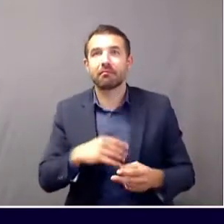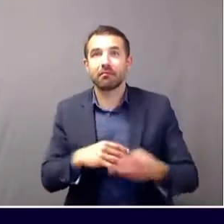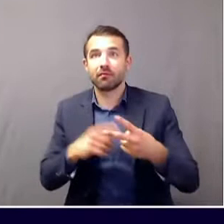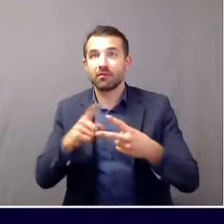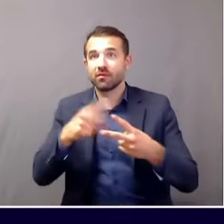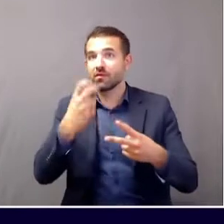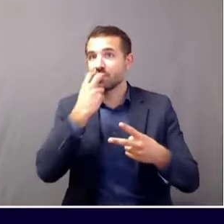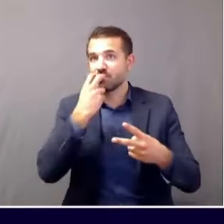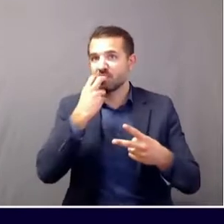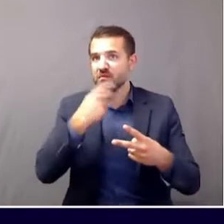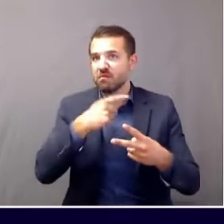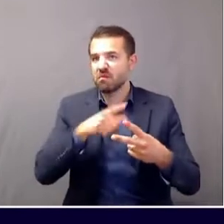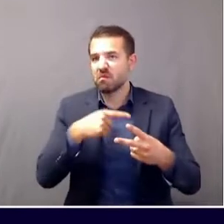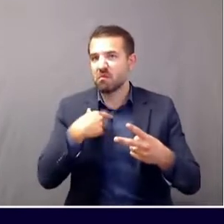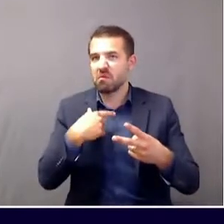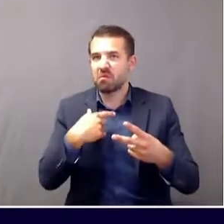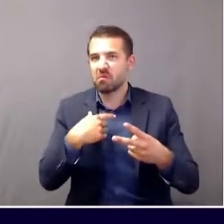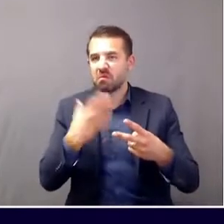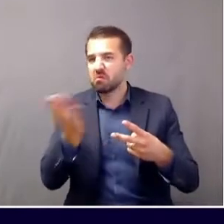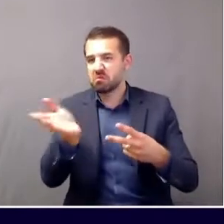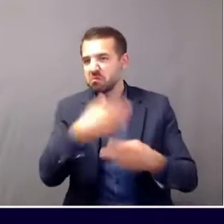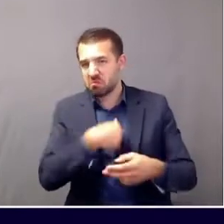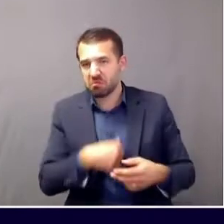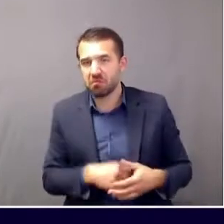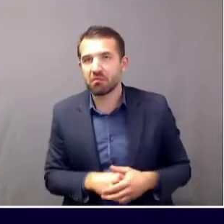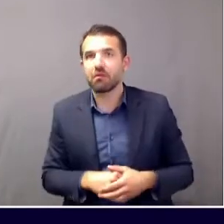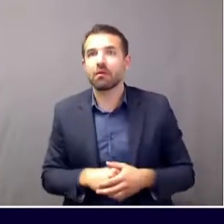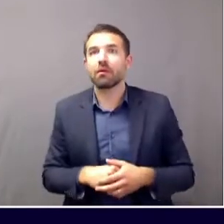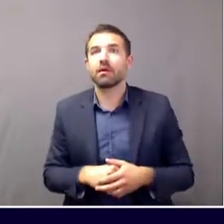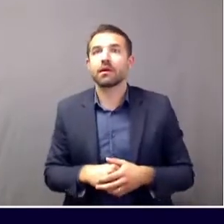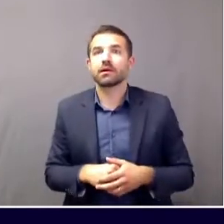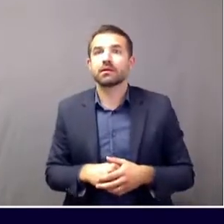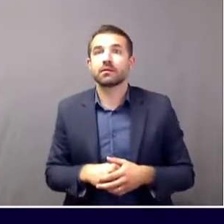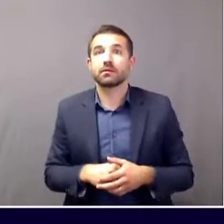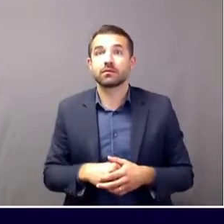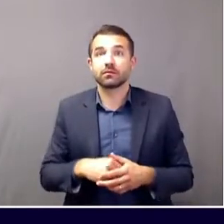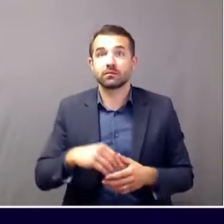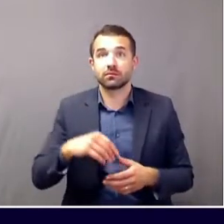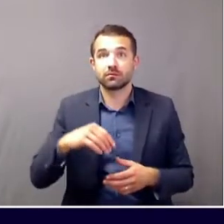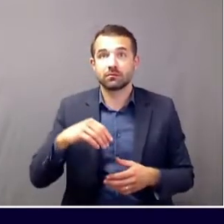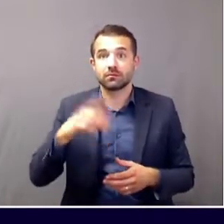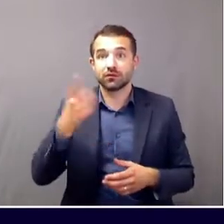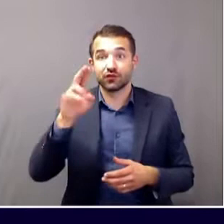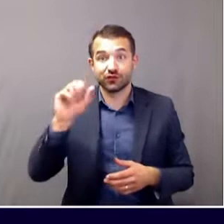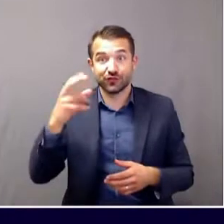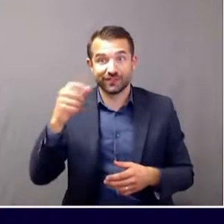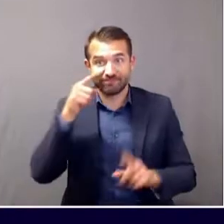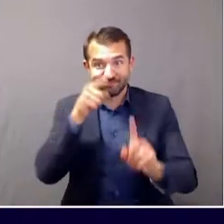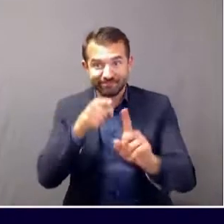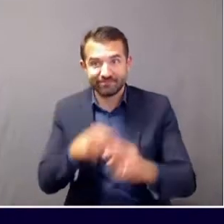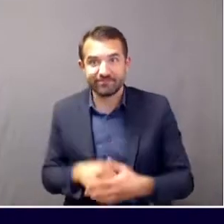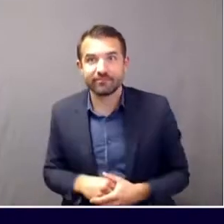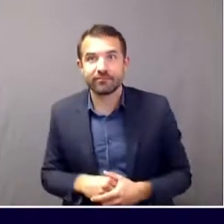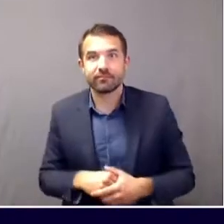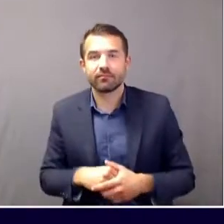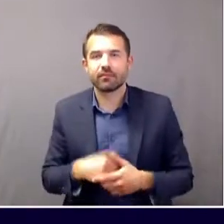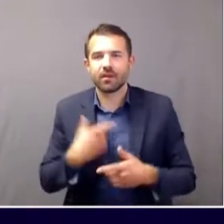with doctor shop in layman's